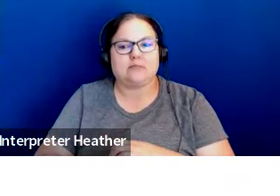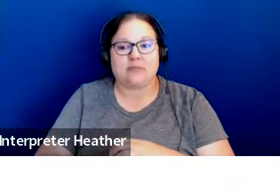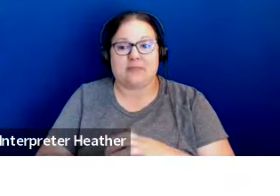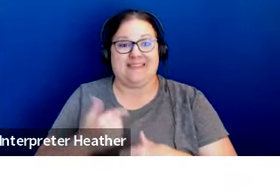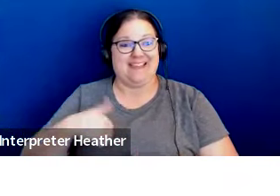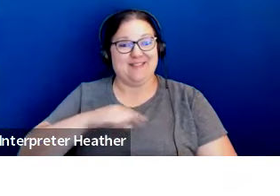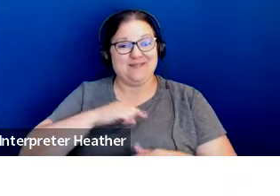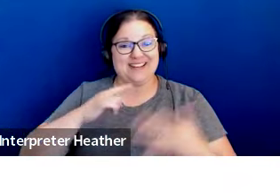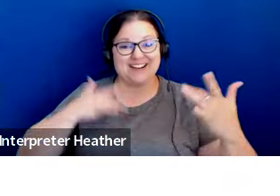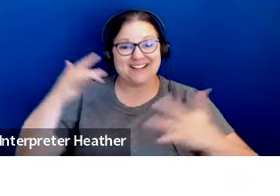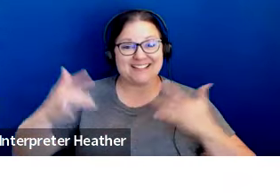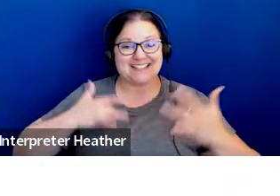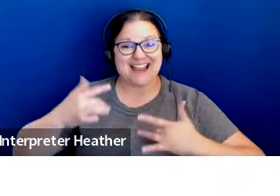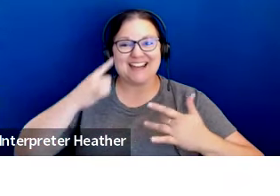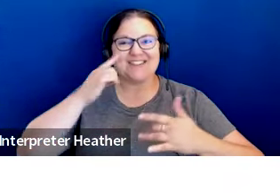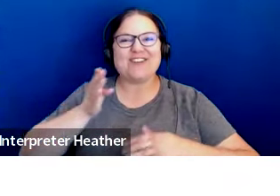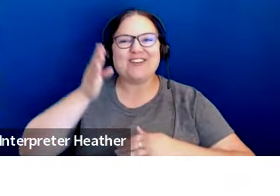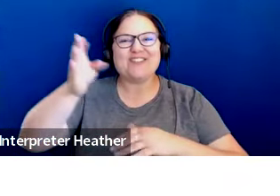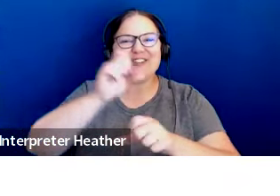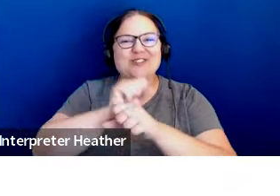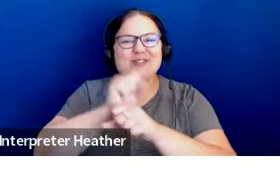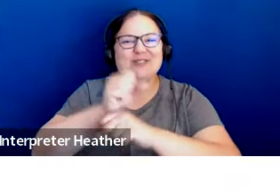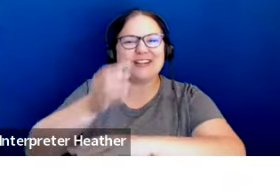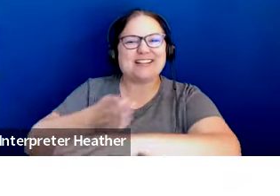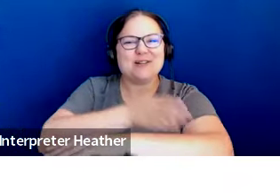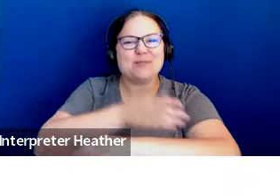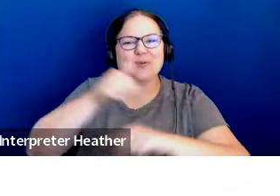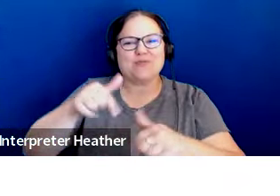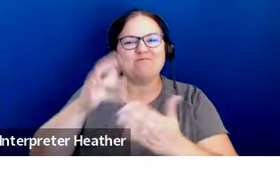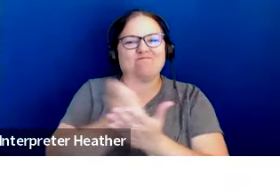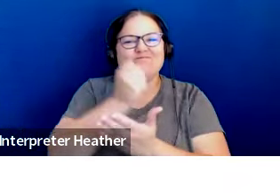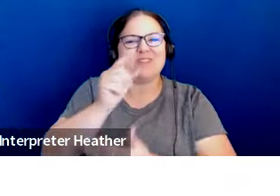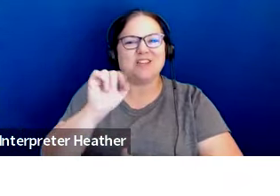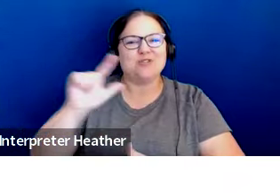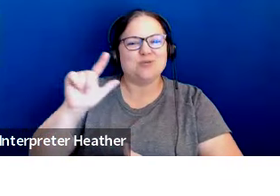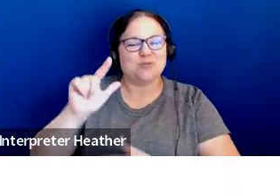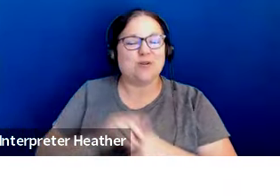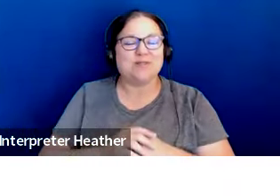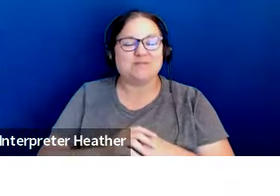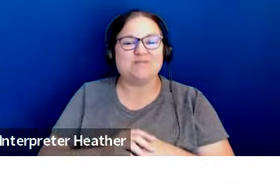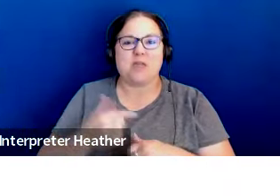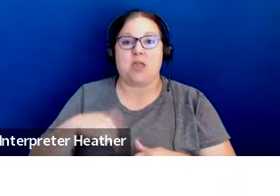future work to enhance this tool that will use CDC funding to update. We will expand the years